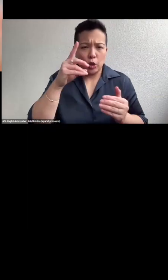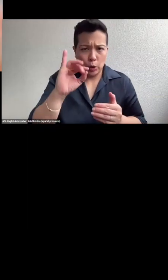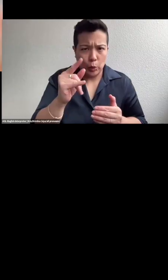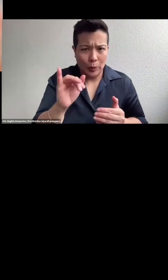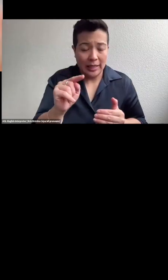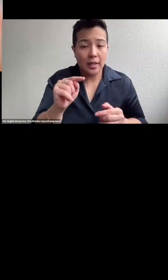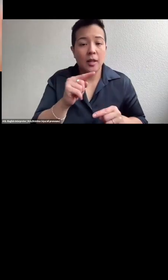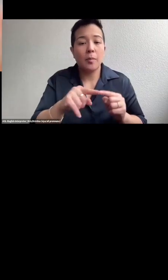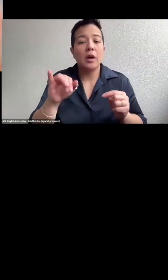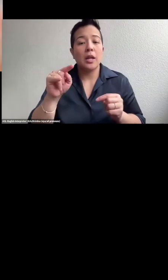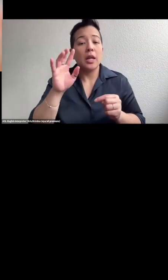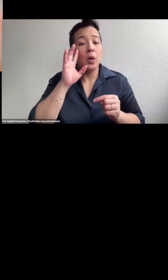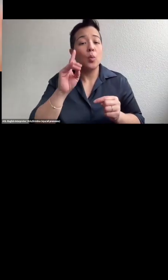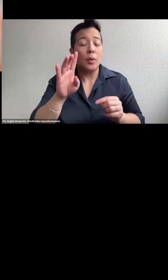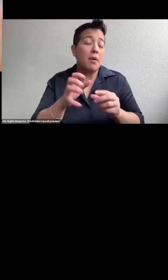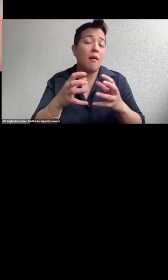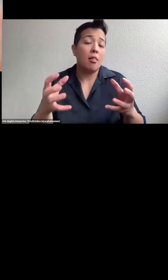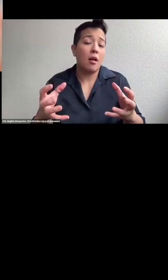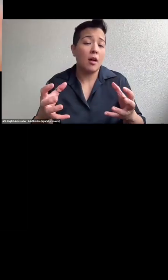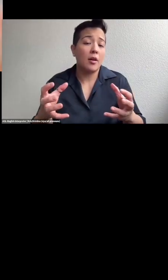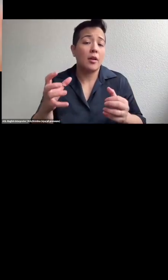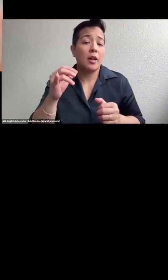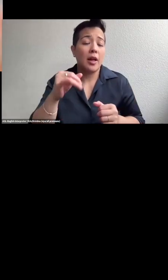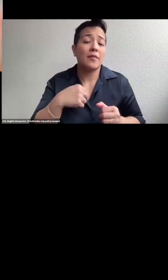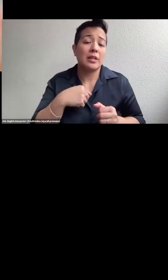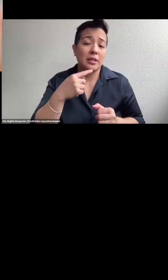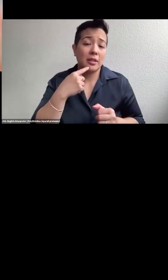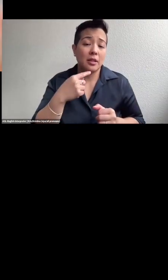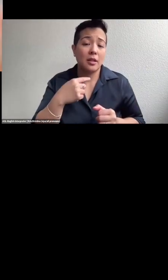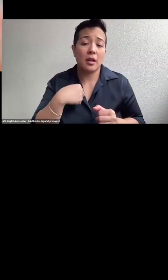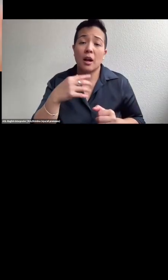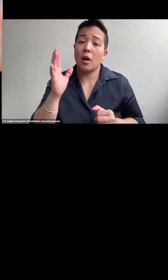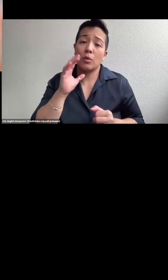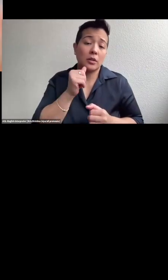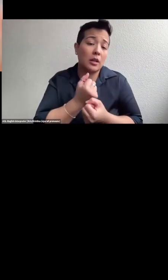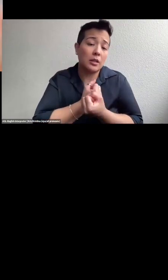a lot, if i said I wasn't exhausted, that there